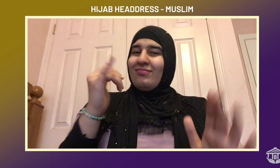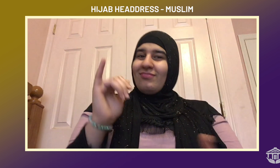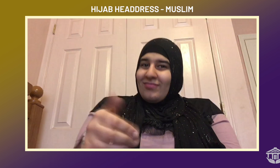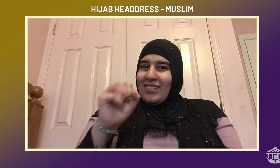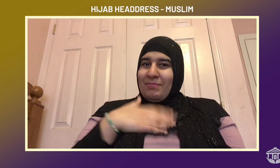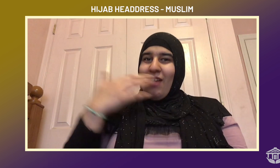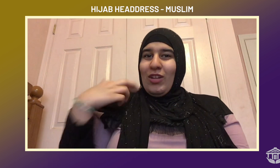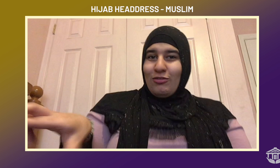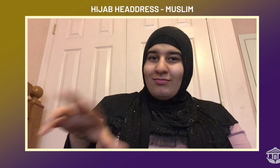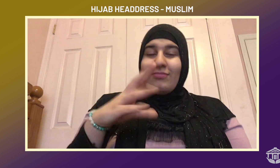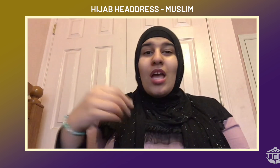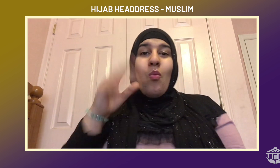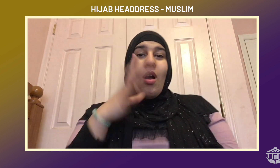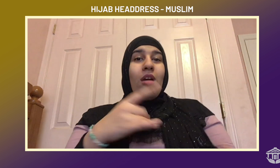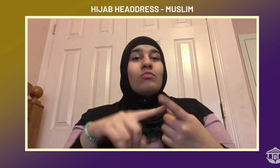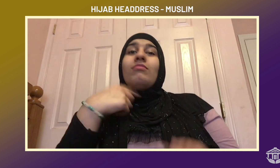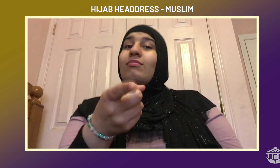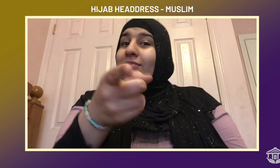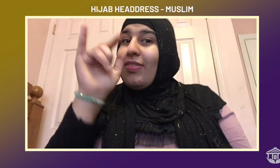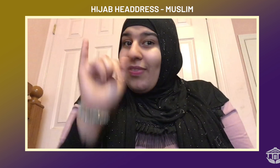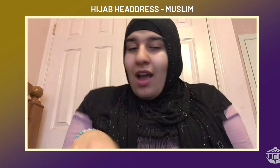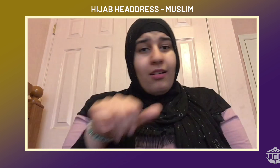and a Deaf woman that I have this religious freedom to wear a hijab.